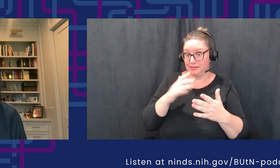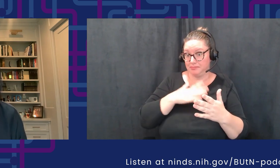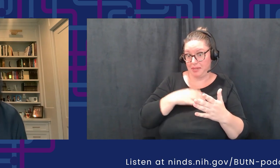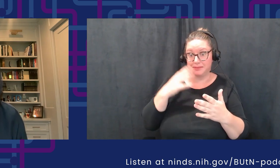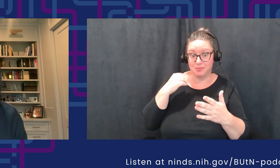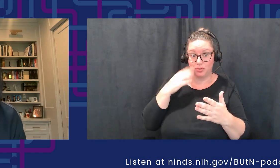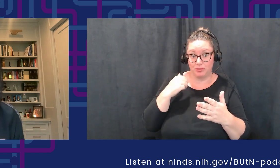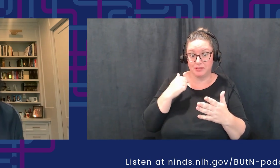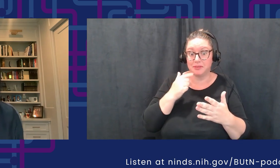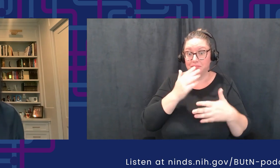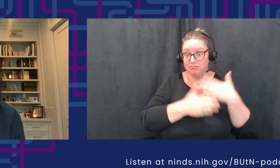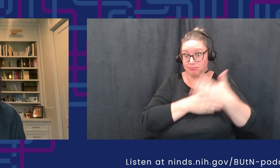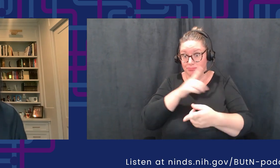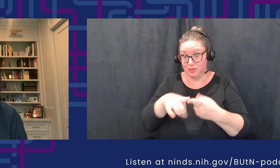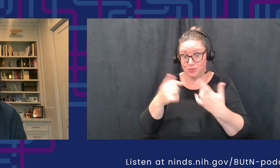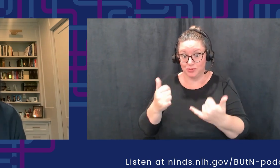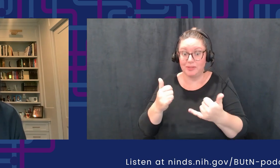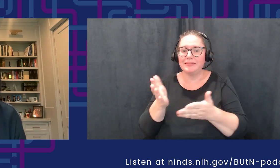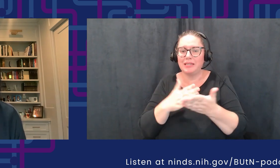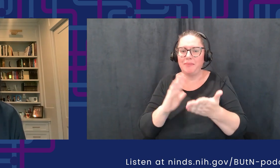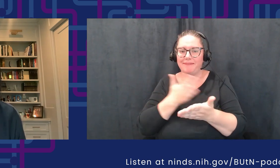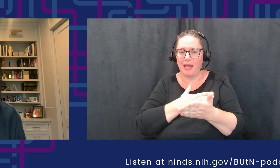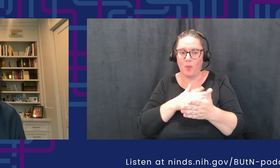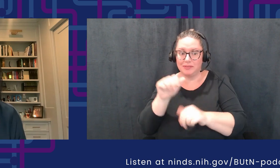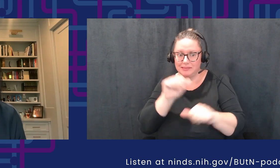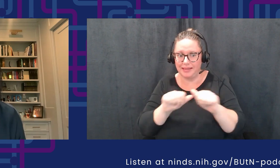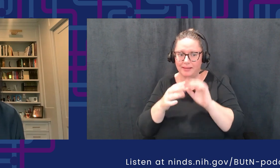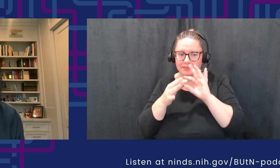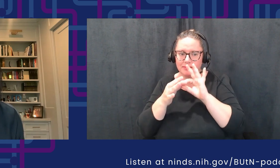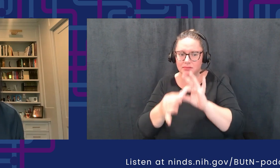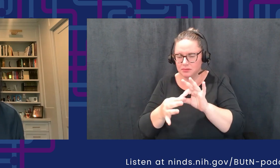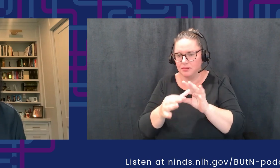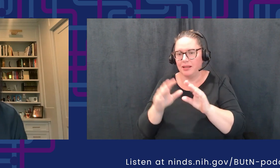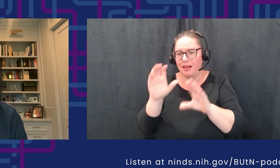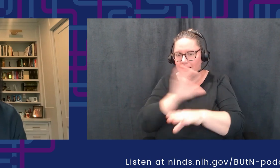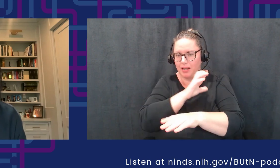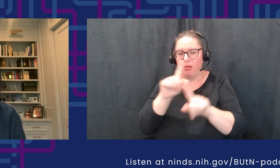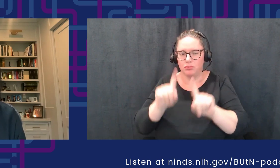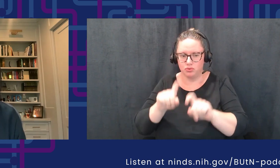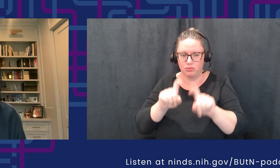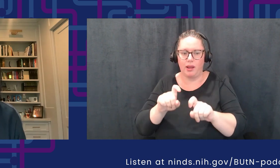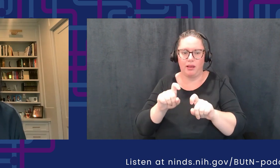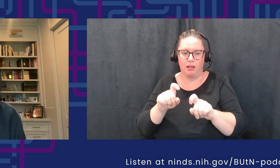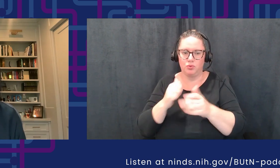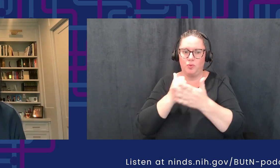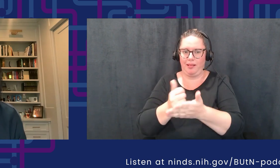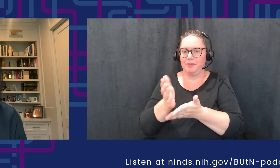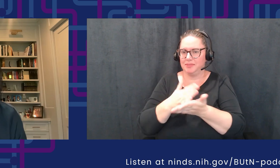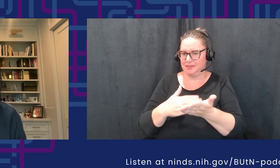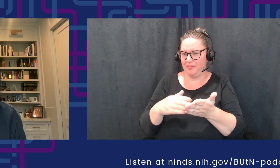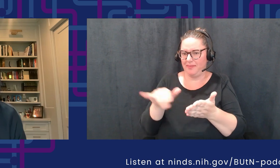And fast forward to today, some of our basic science is leading to clinical trial to help some of these same disorders.